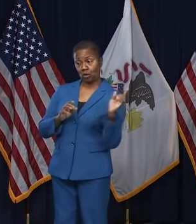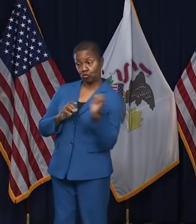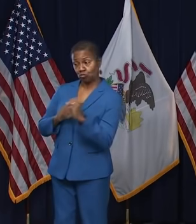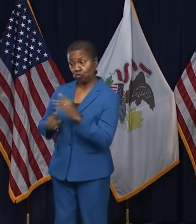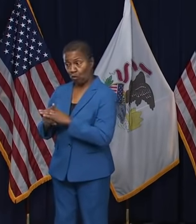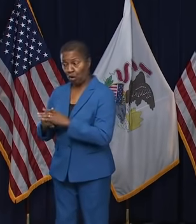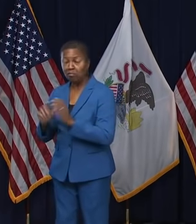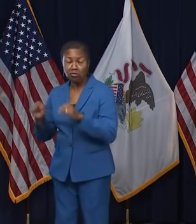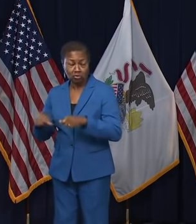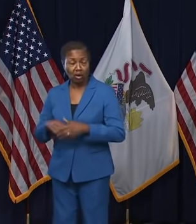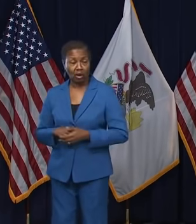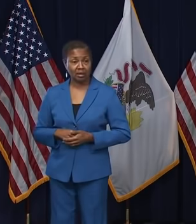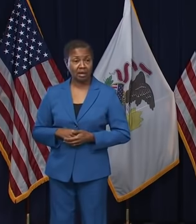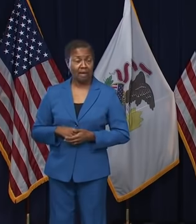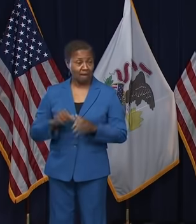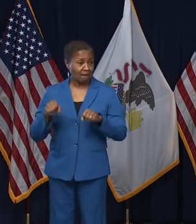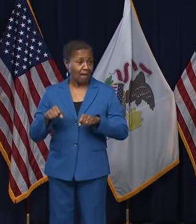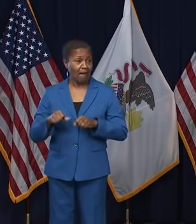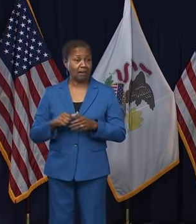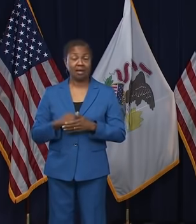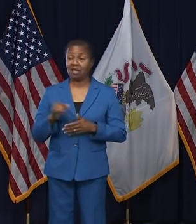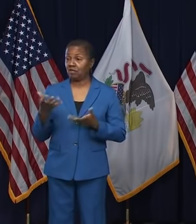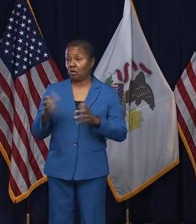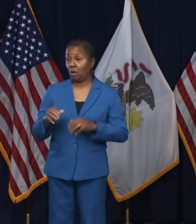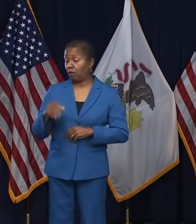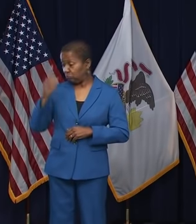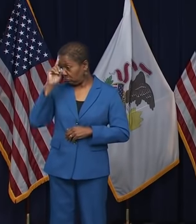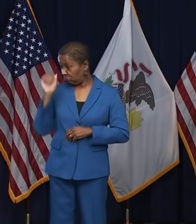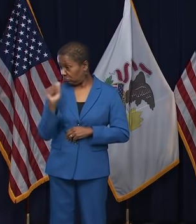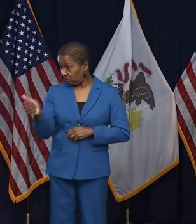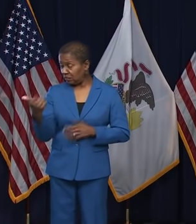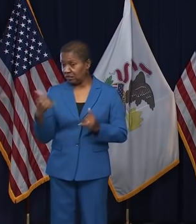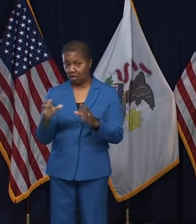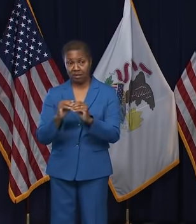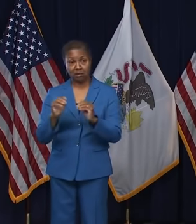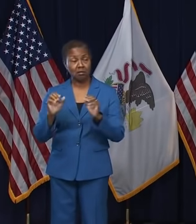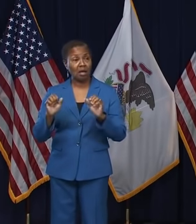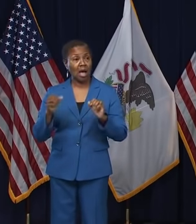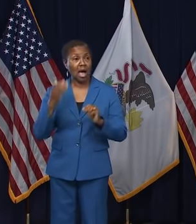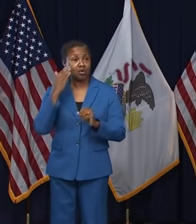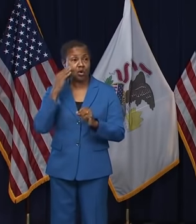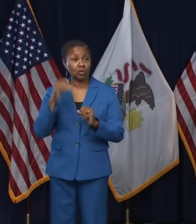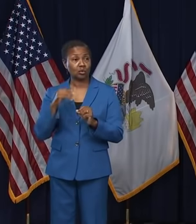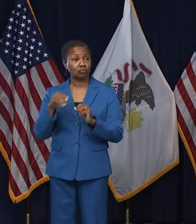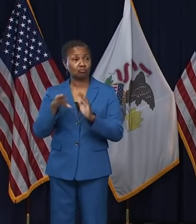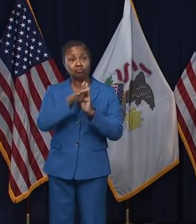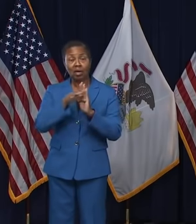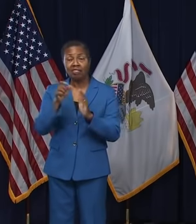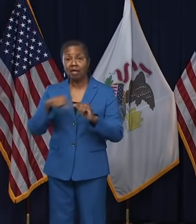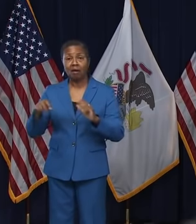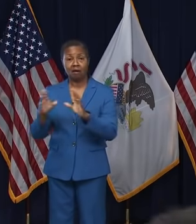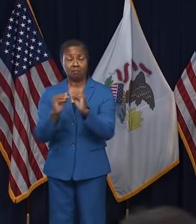and if they don't you know if they want to invite Democrats to it they should- in can if